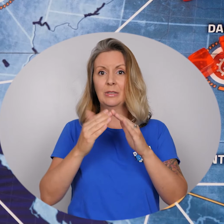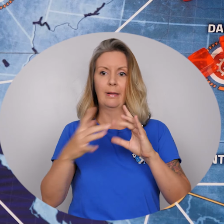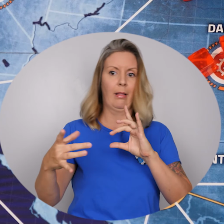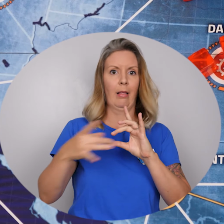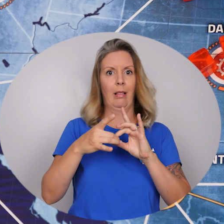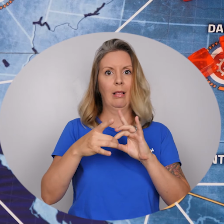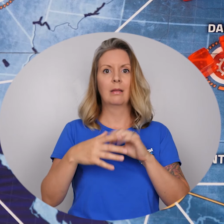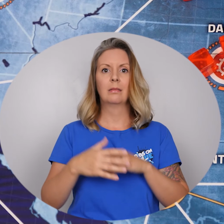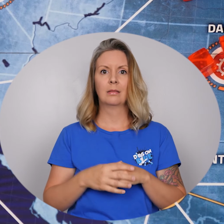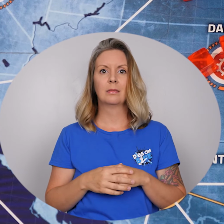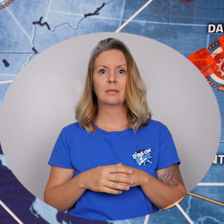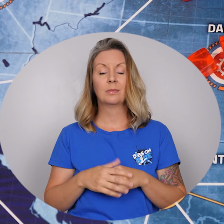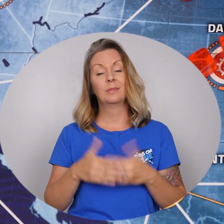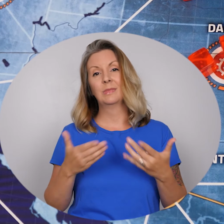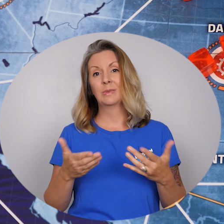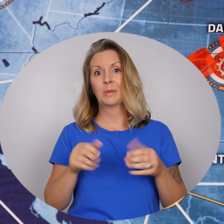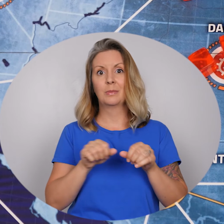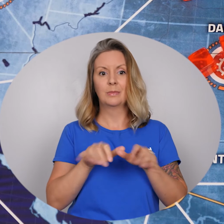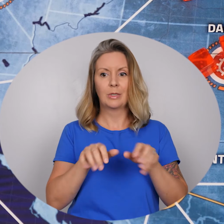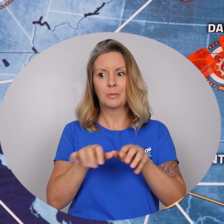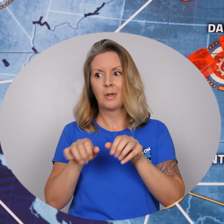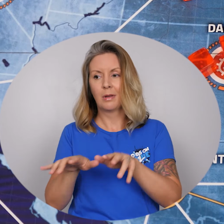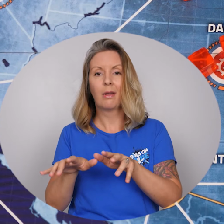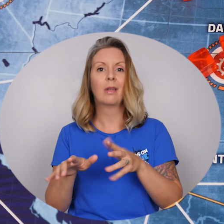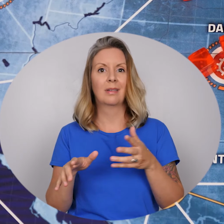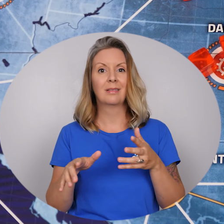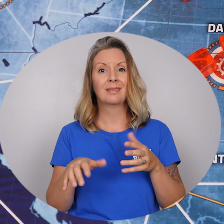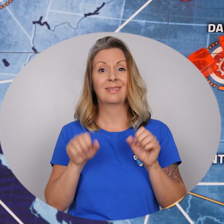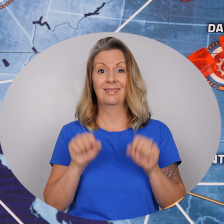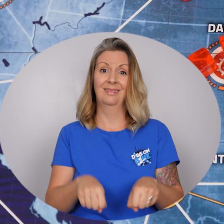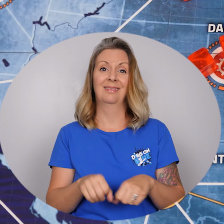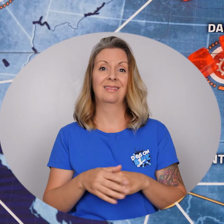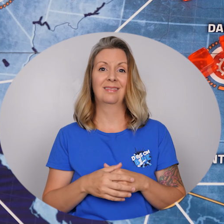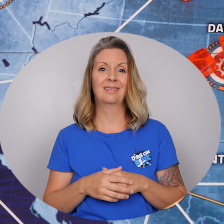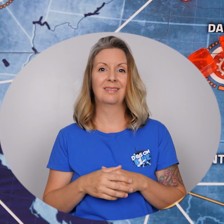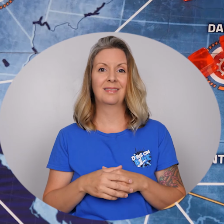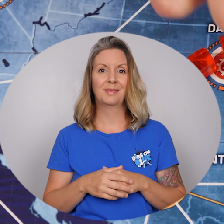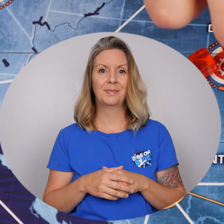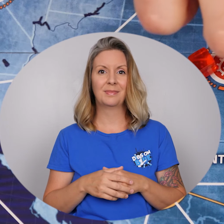here on each city connected to where this new outbreak occurred. In this way, you might